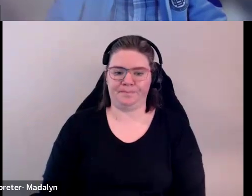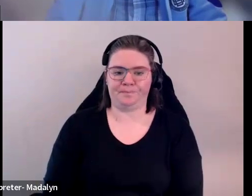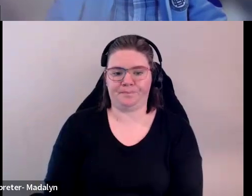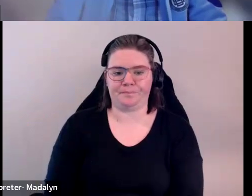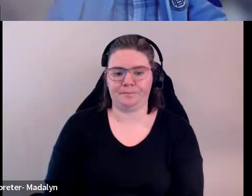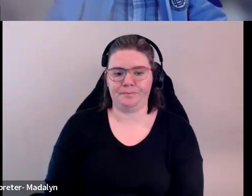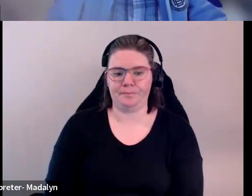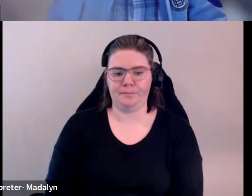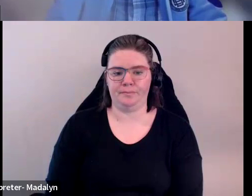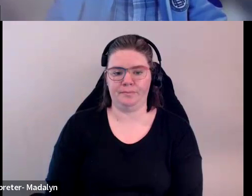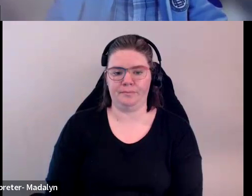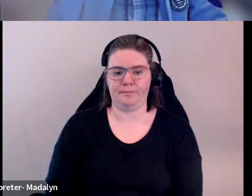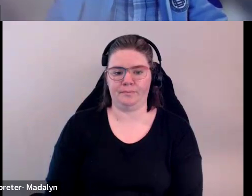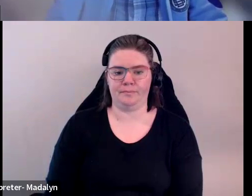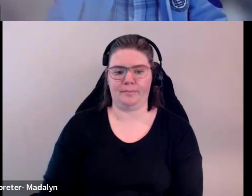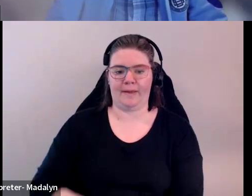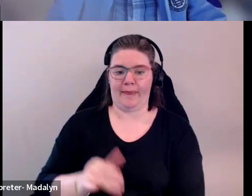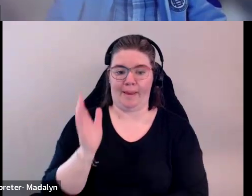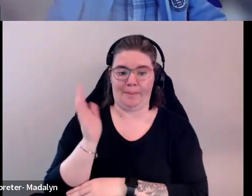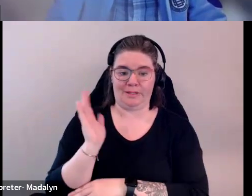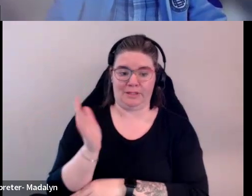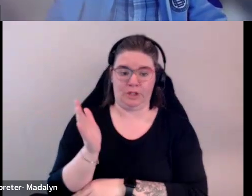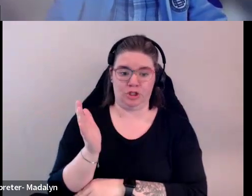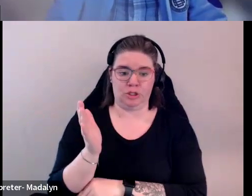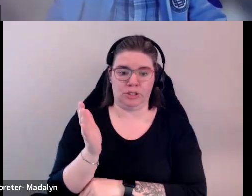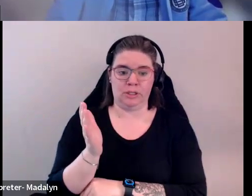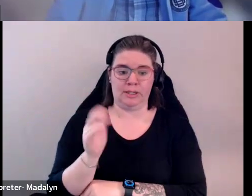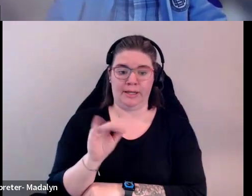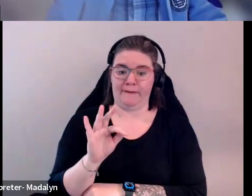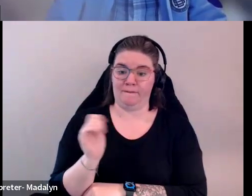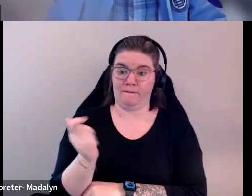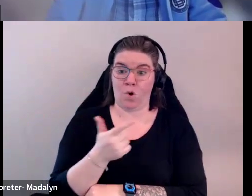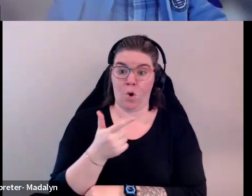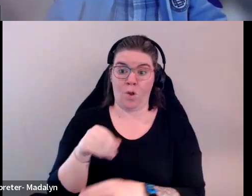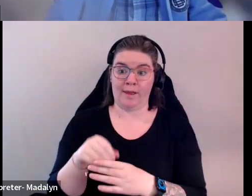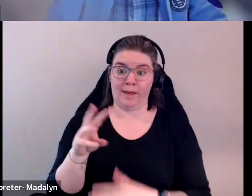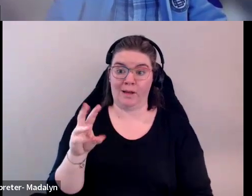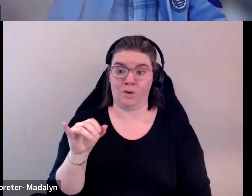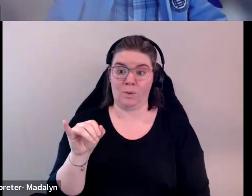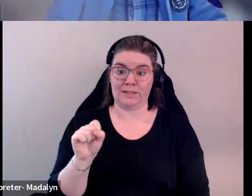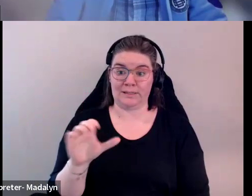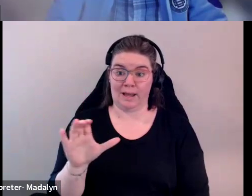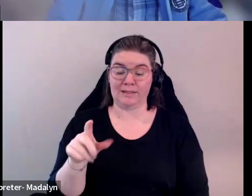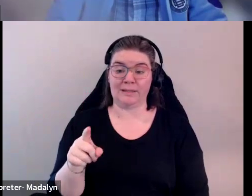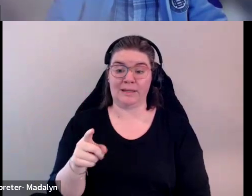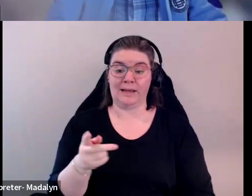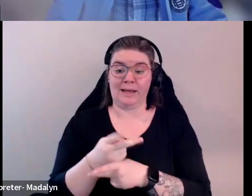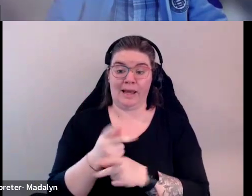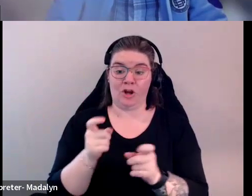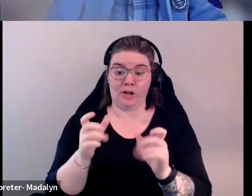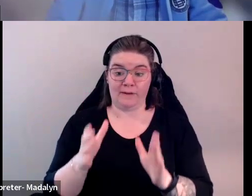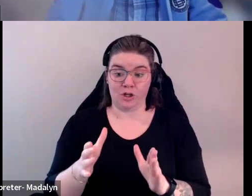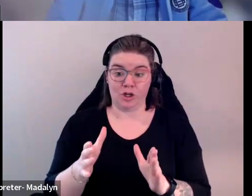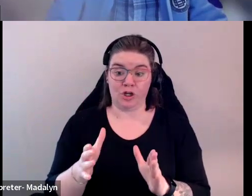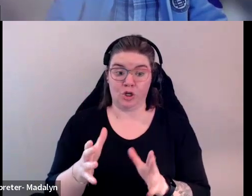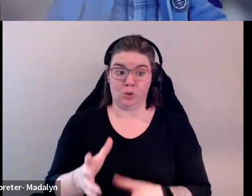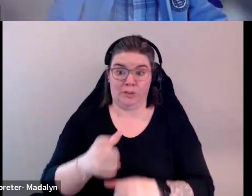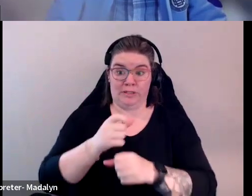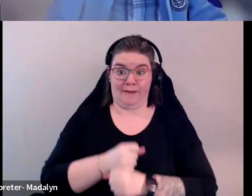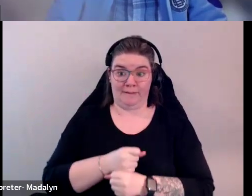Don Posh: Back to that presentation I gave. If everybody in Wisconsin that as a caregiver receives caregiving were to call their